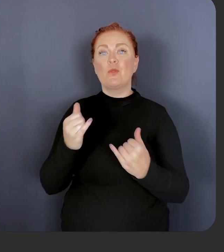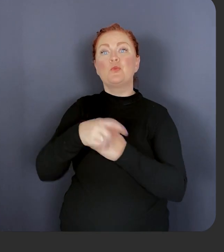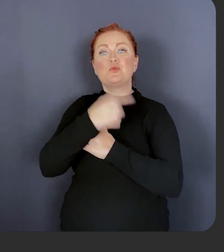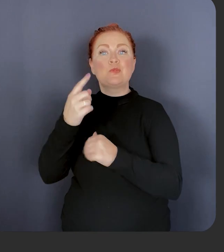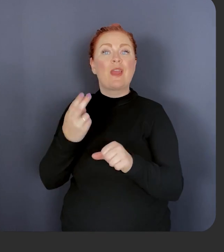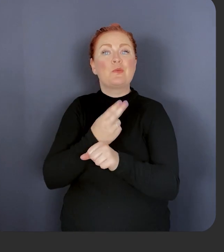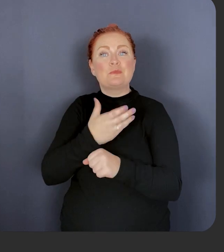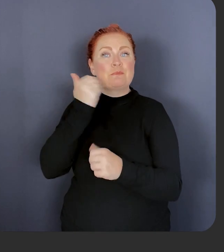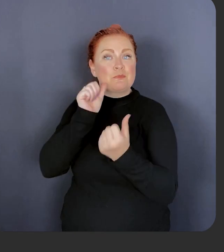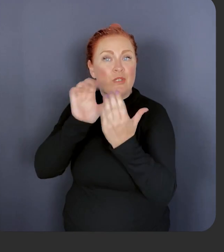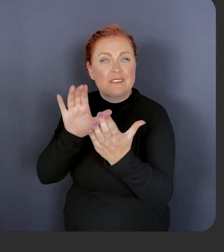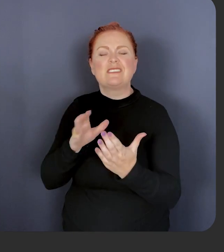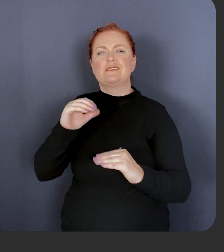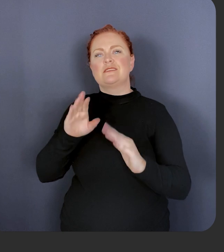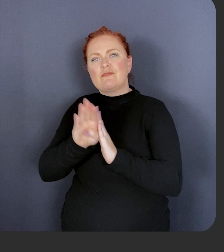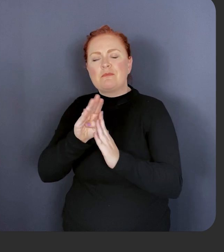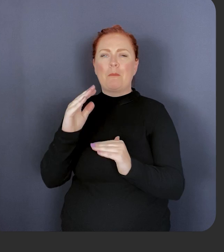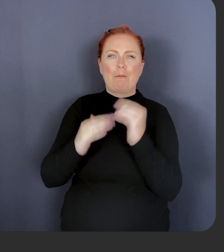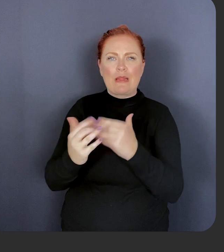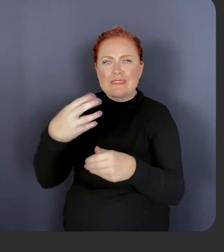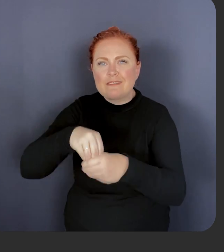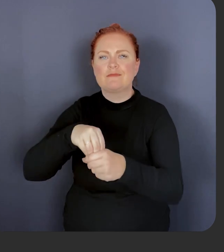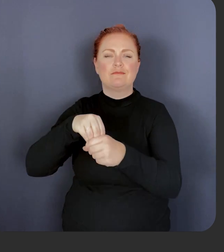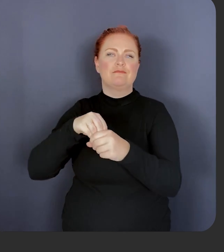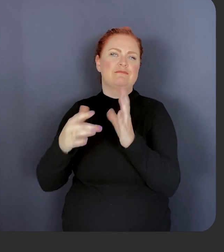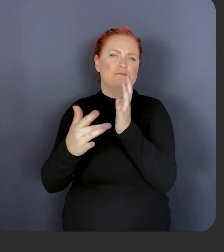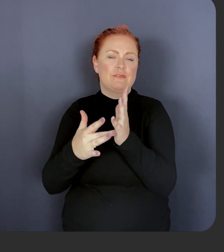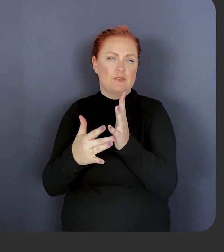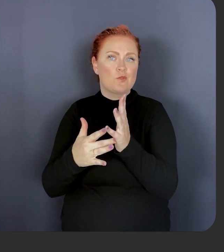we'll use best practices and built-in techniques to address common web accessibility